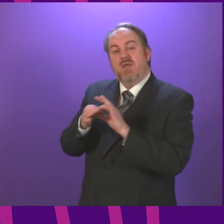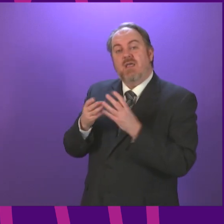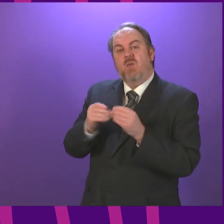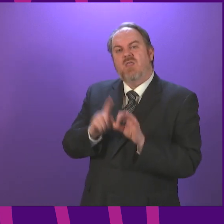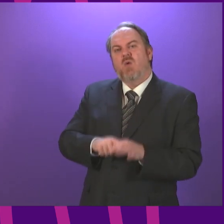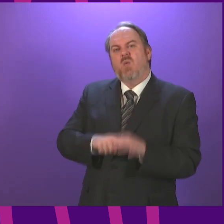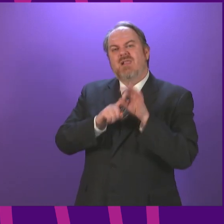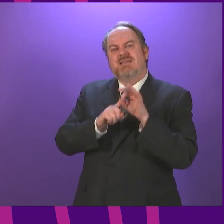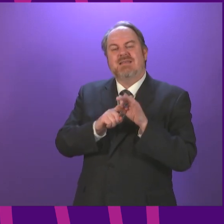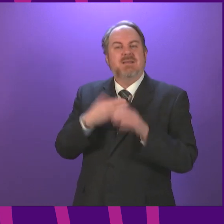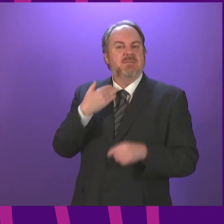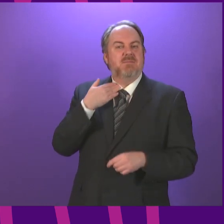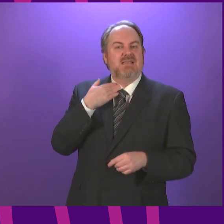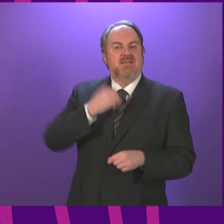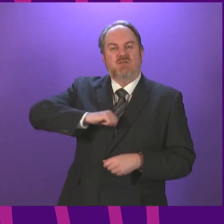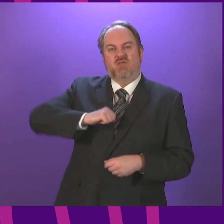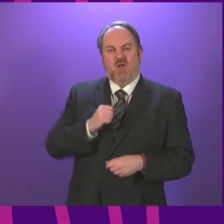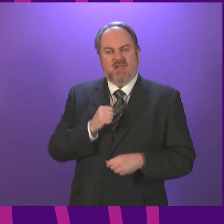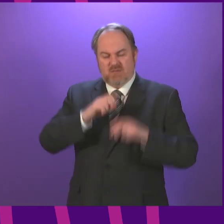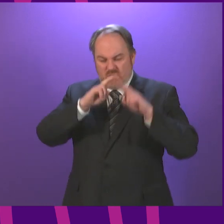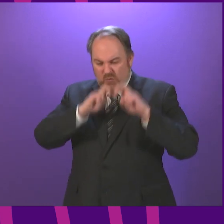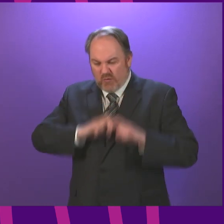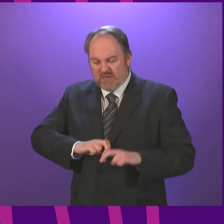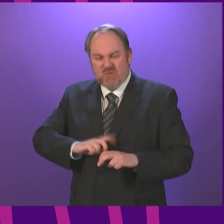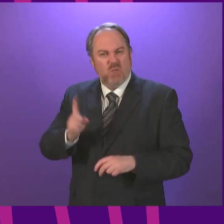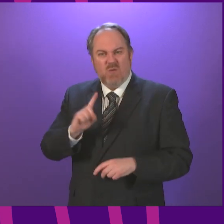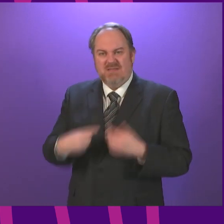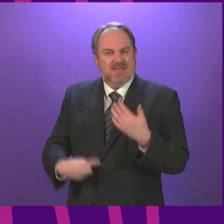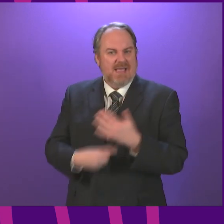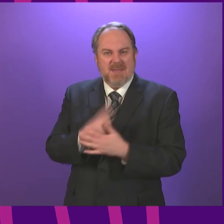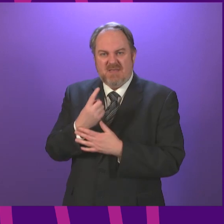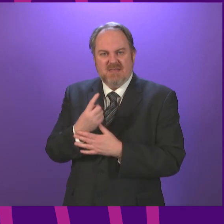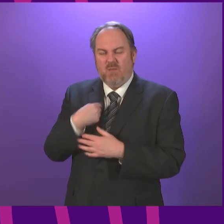and the abattoir operators to address the problems that have been caused. Active consideration